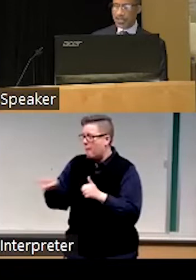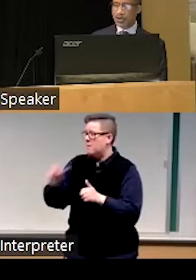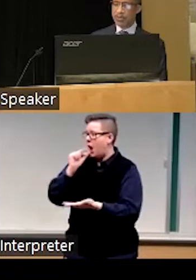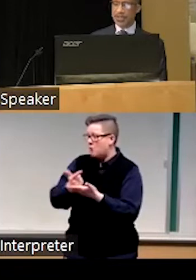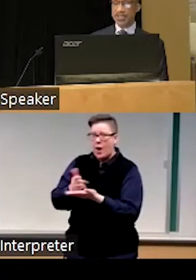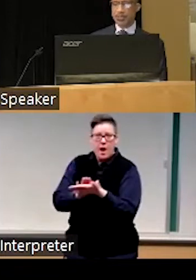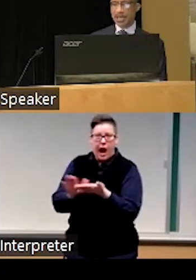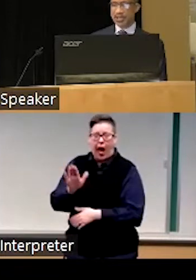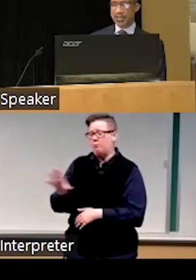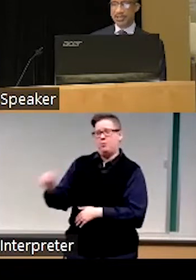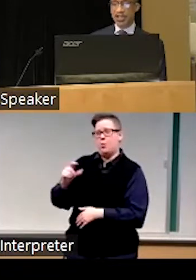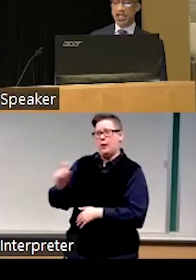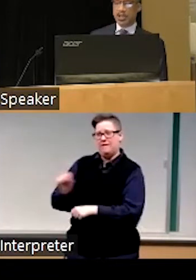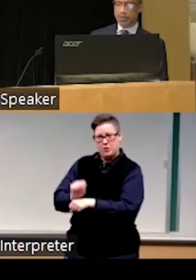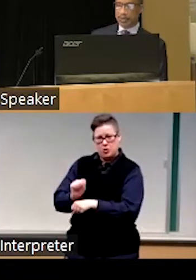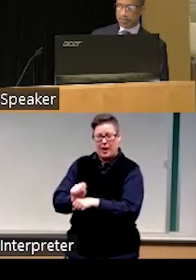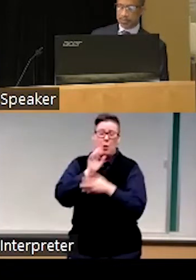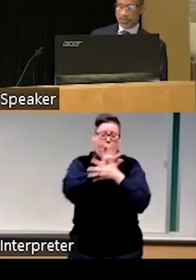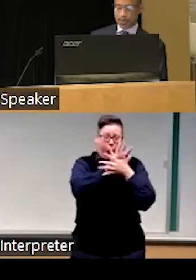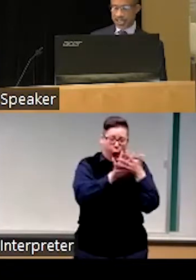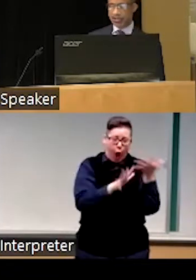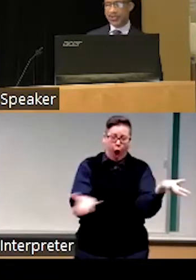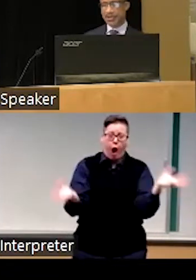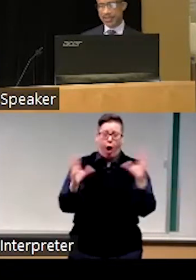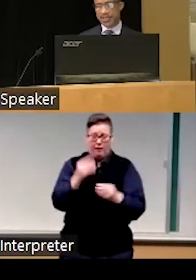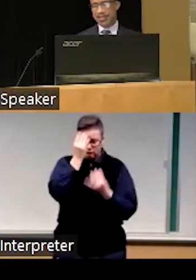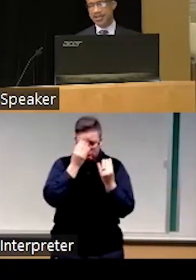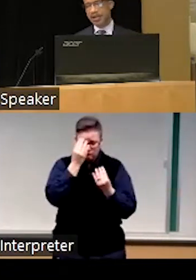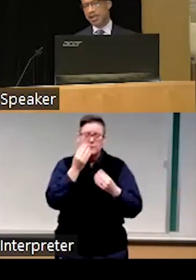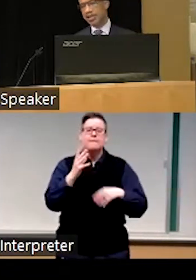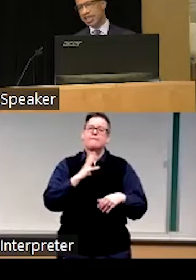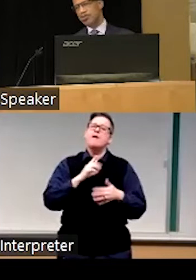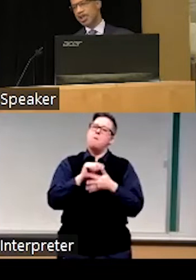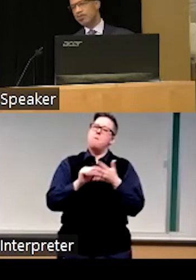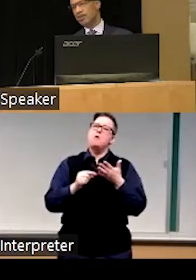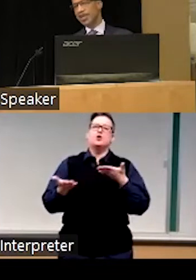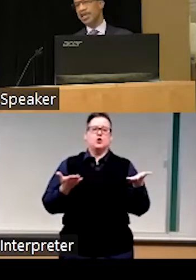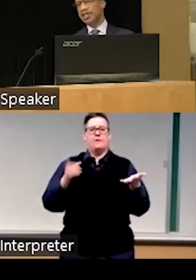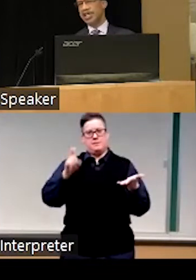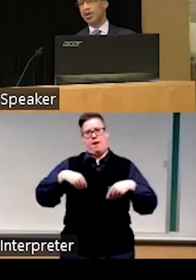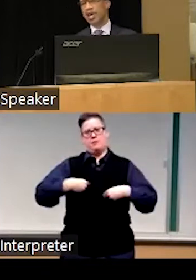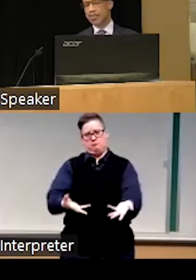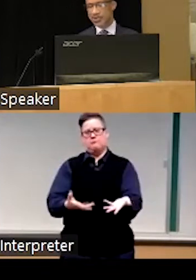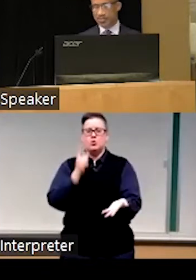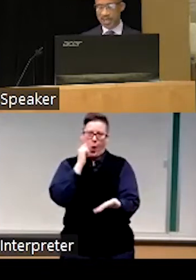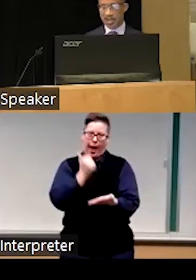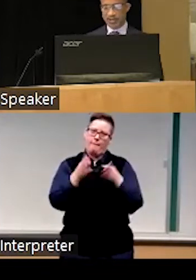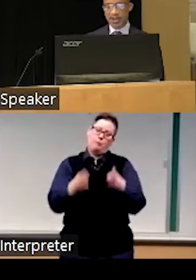so with these dimensions particular Services need to be employed to help that person recover